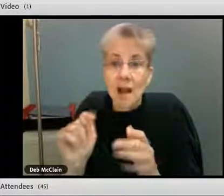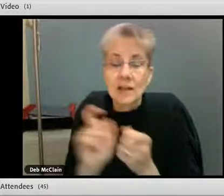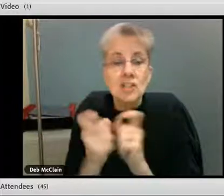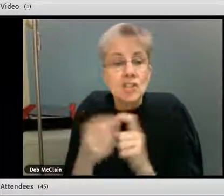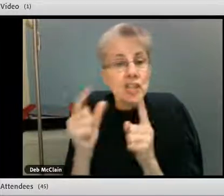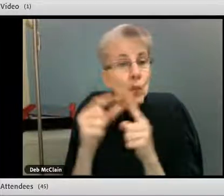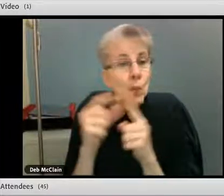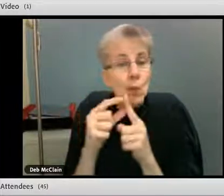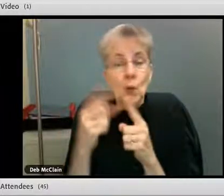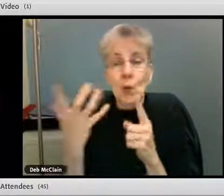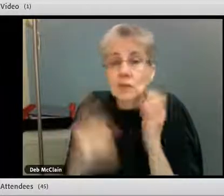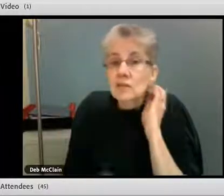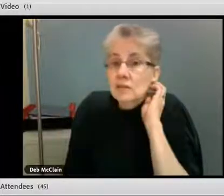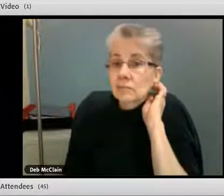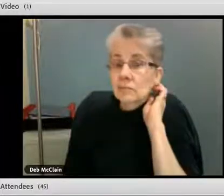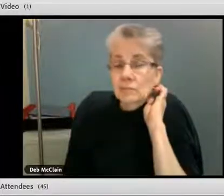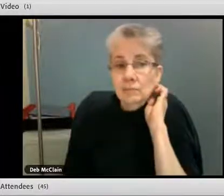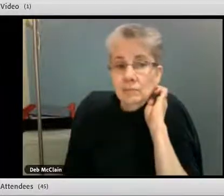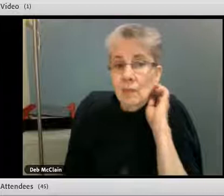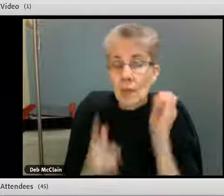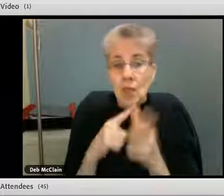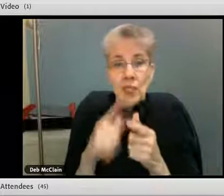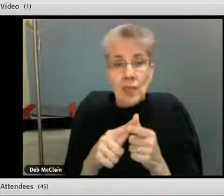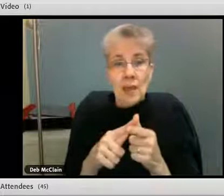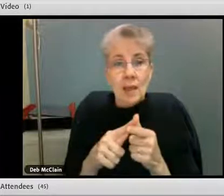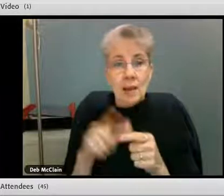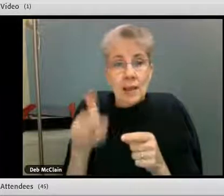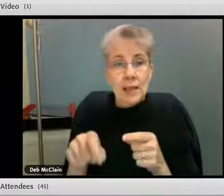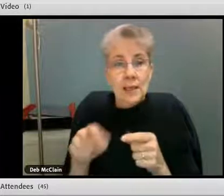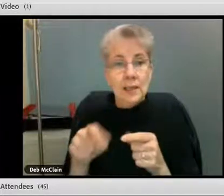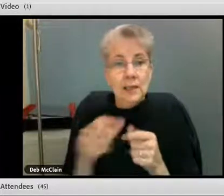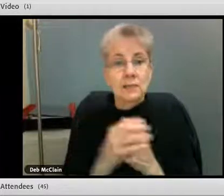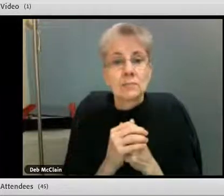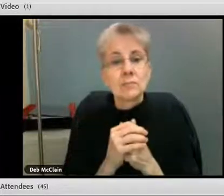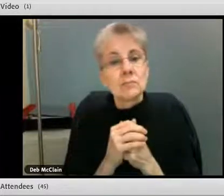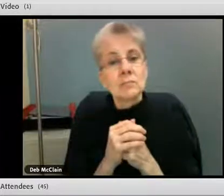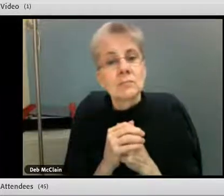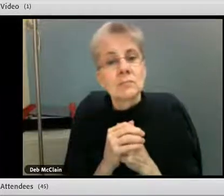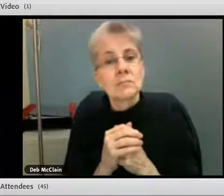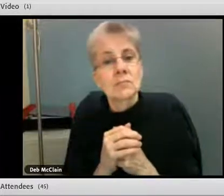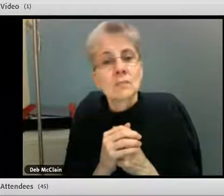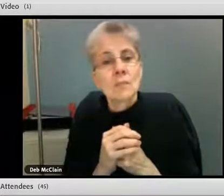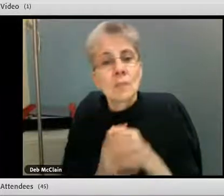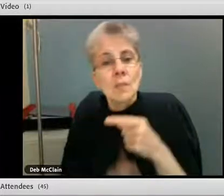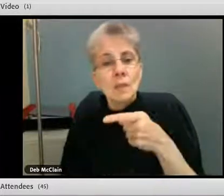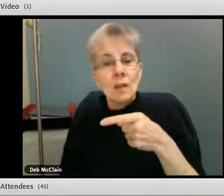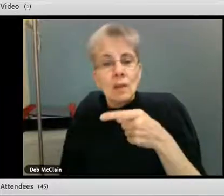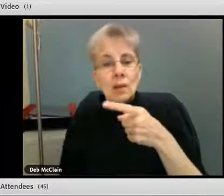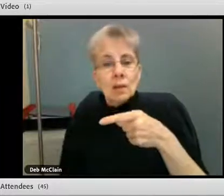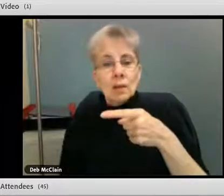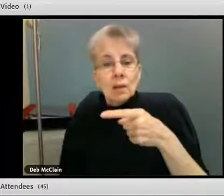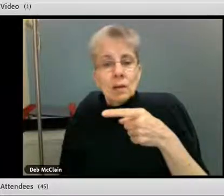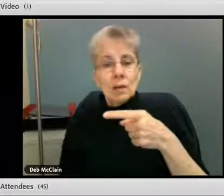And then I hit upload down here on the bottom right.